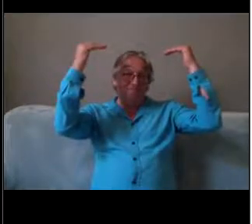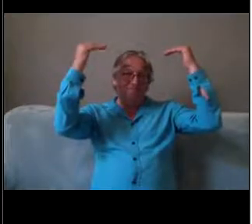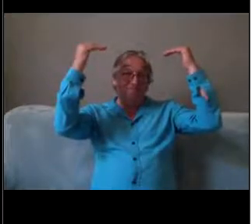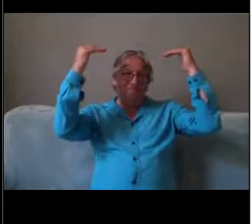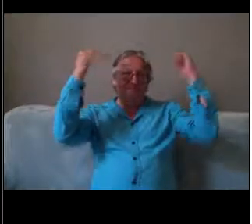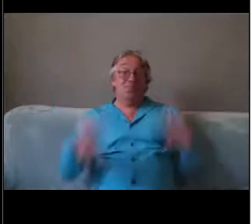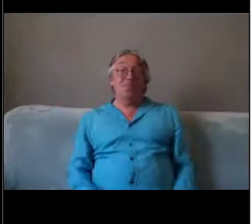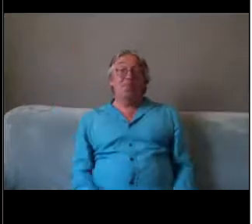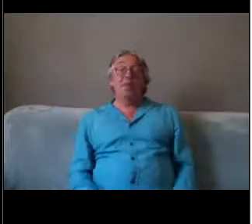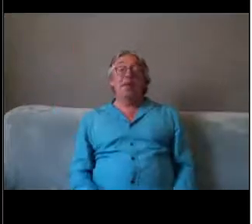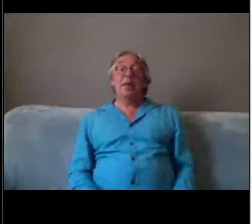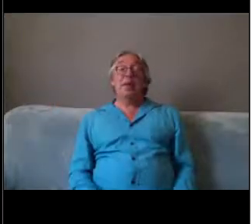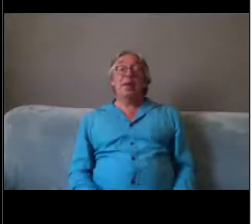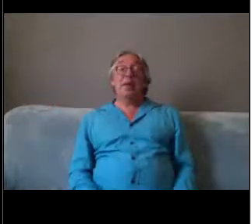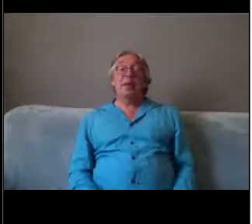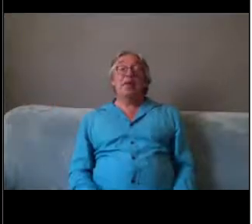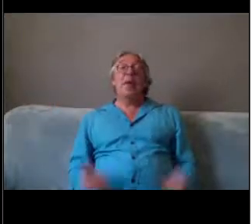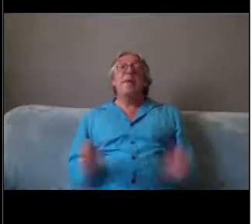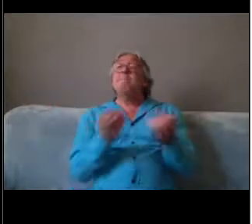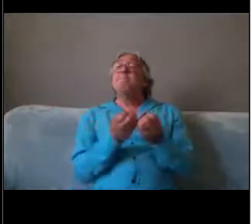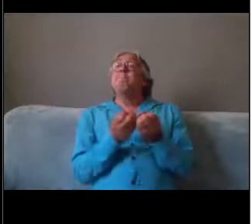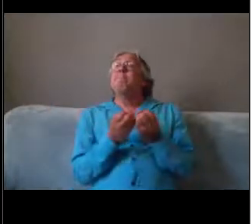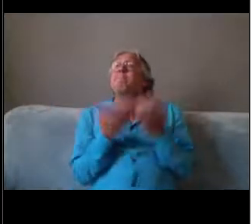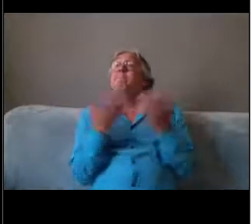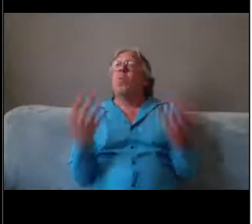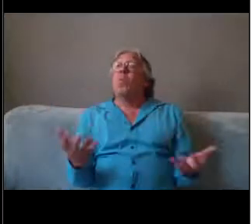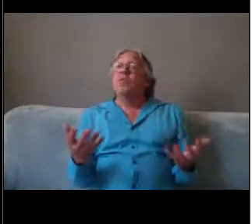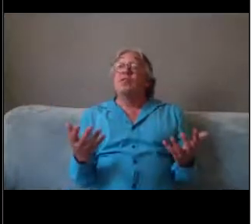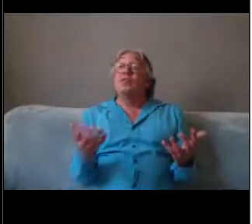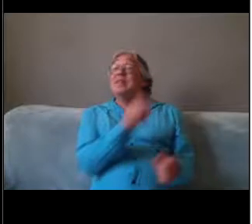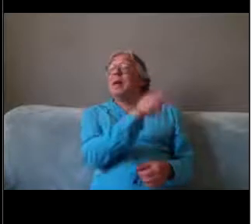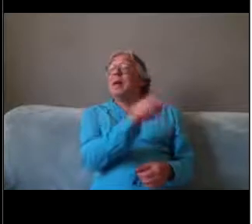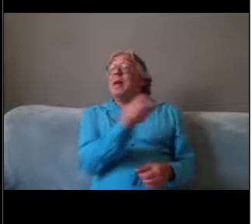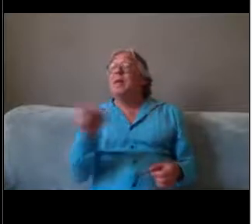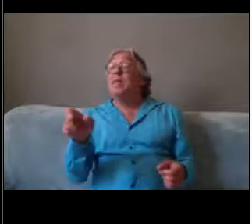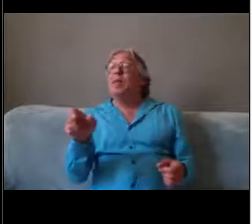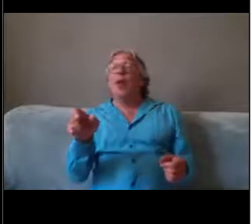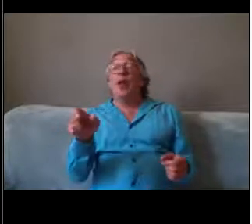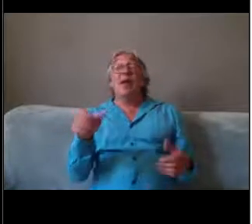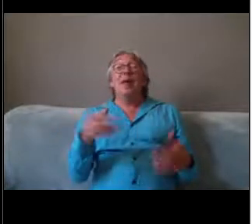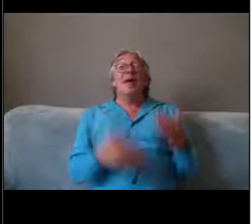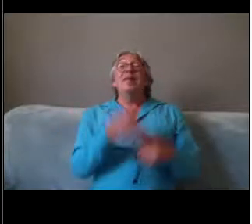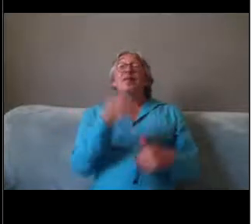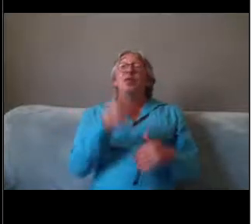with different types of disabilities, that is also interesting to know.